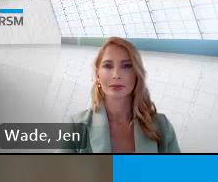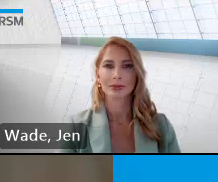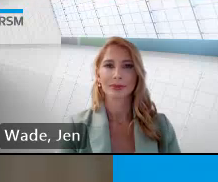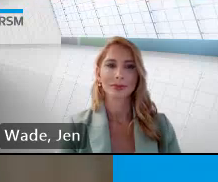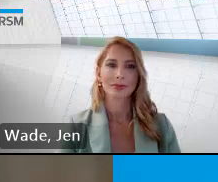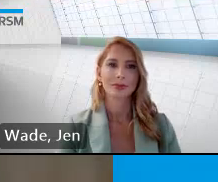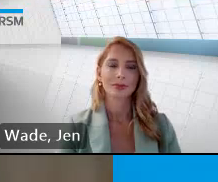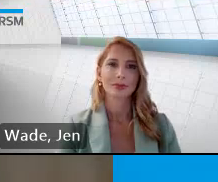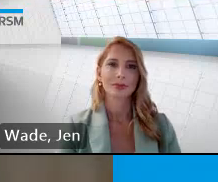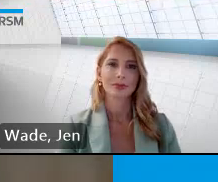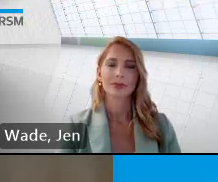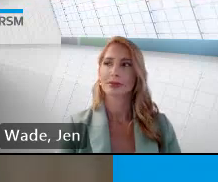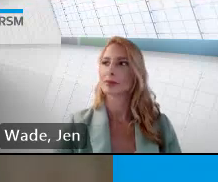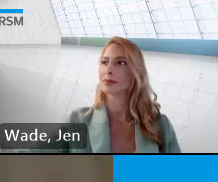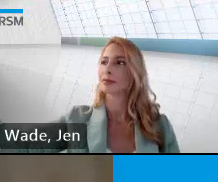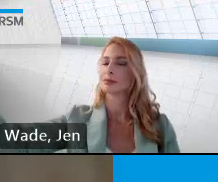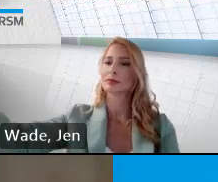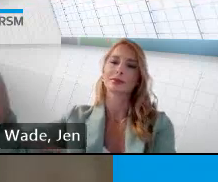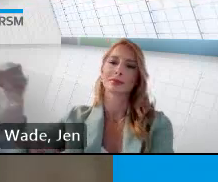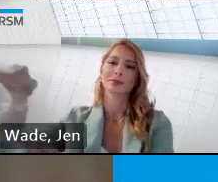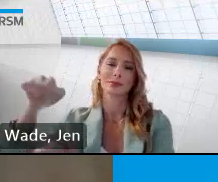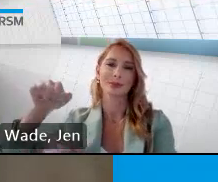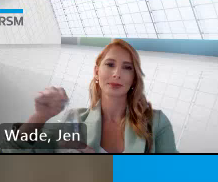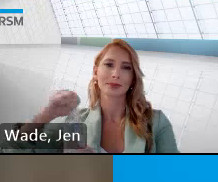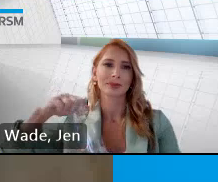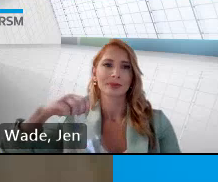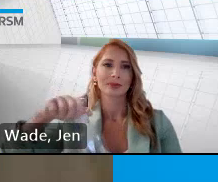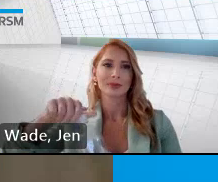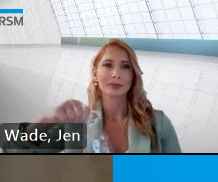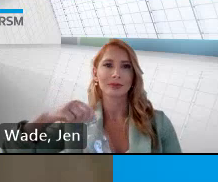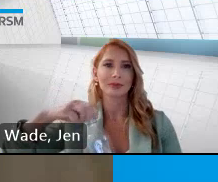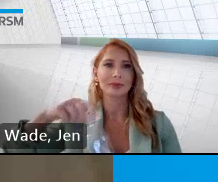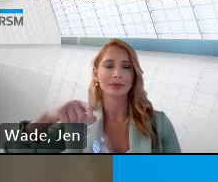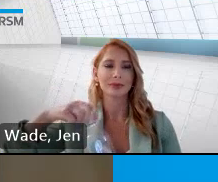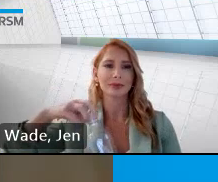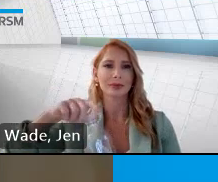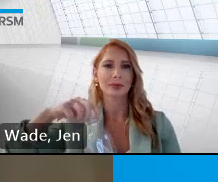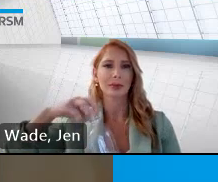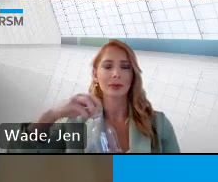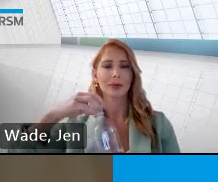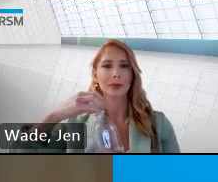Have started the recording. So welcome everyone. My name is Christina. Sweet.